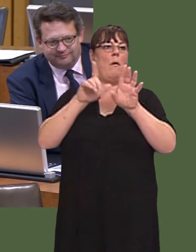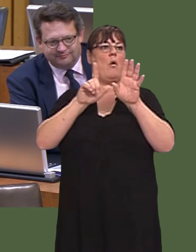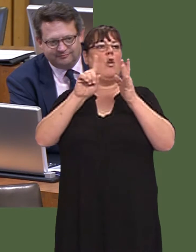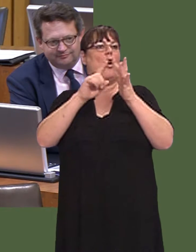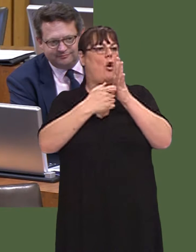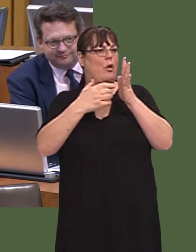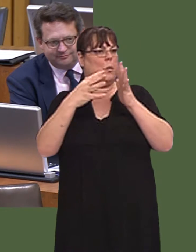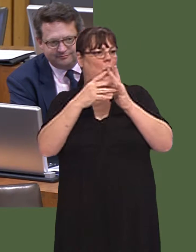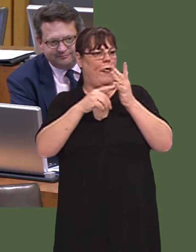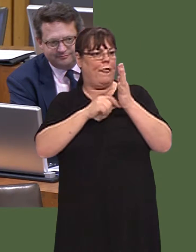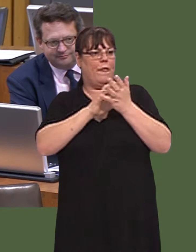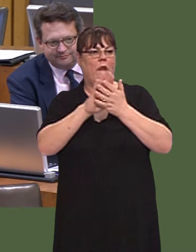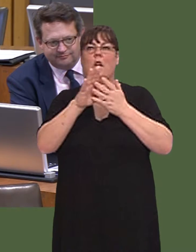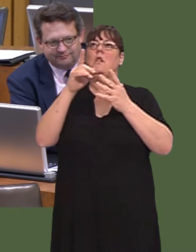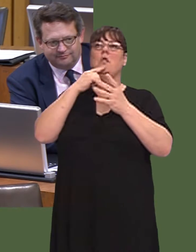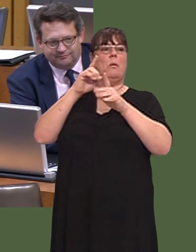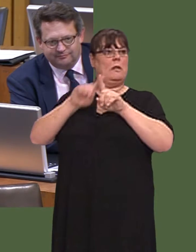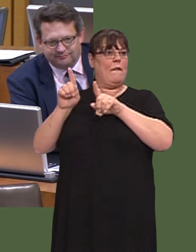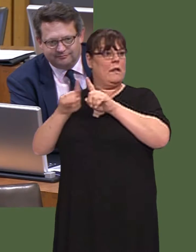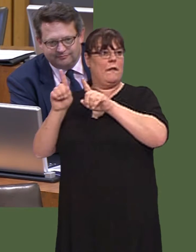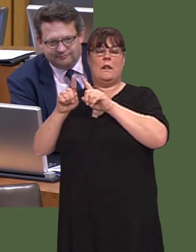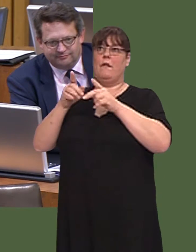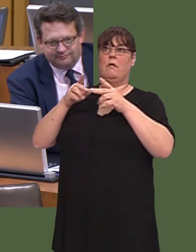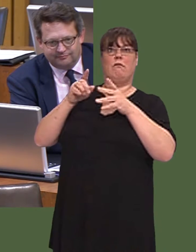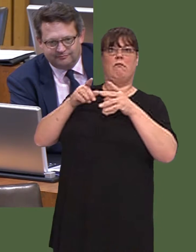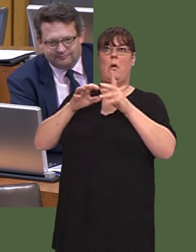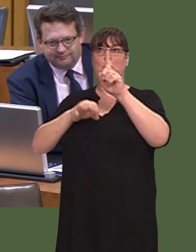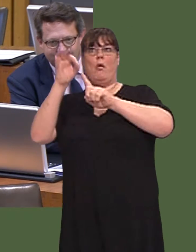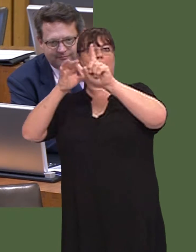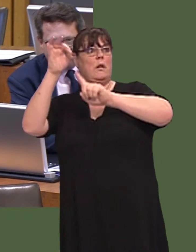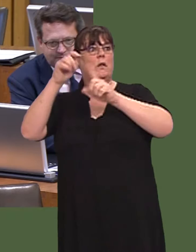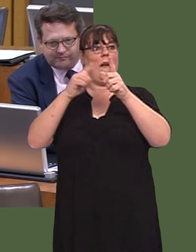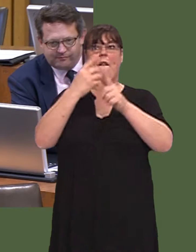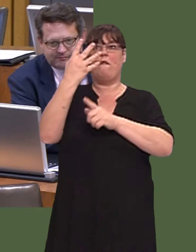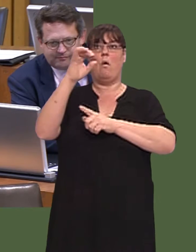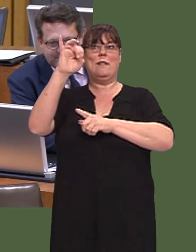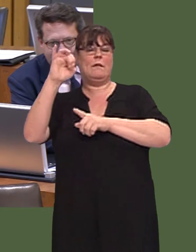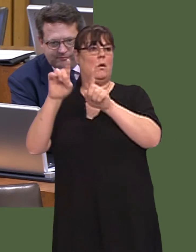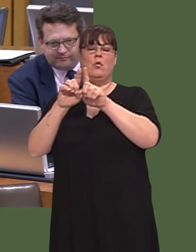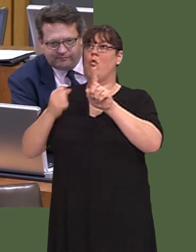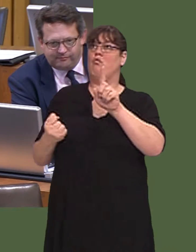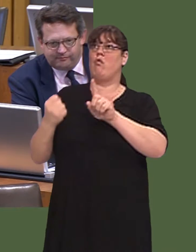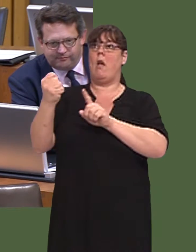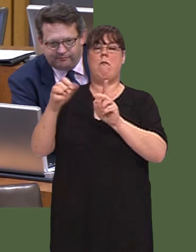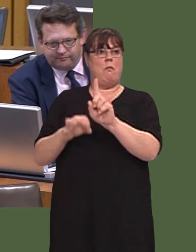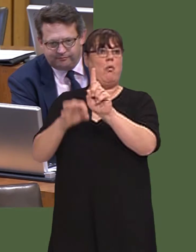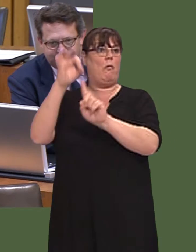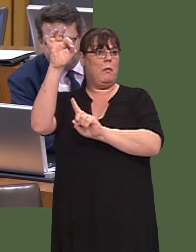So, there are many, many examples of where the A470 has been strengthened. And, of course, in terms of the rail network, weíve seen improvements in terms of passenger